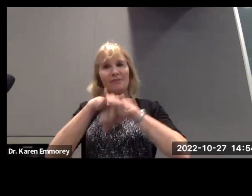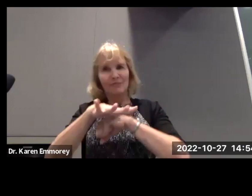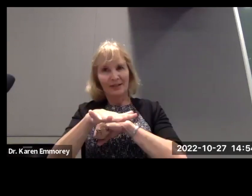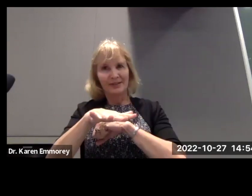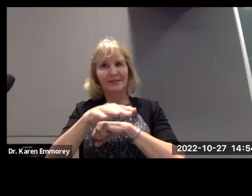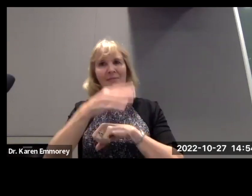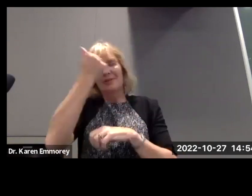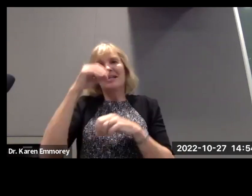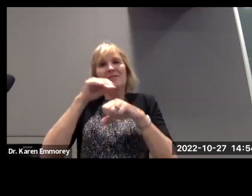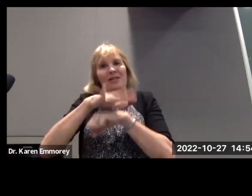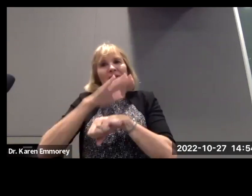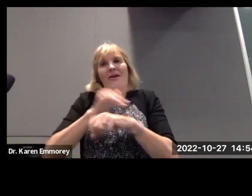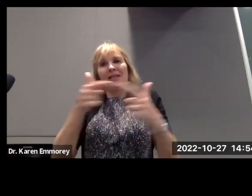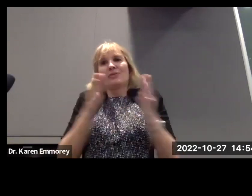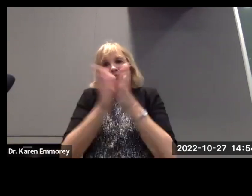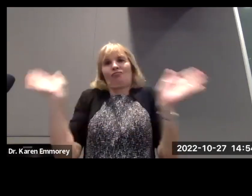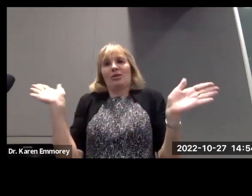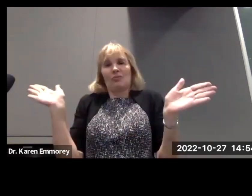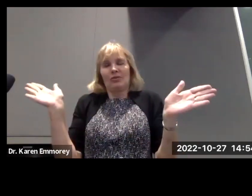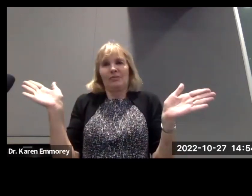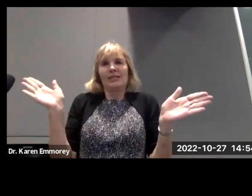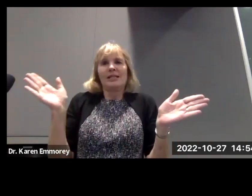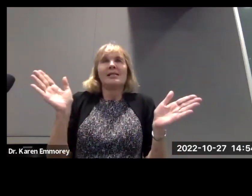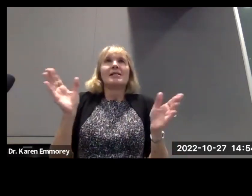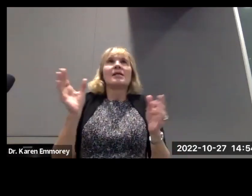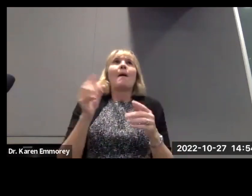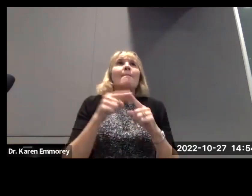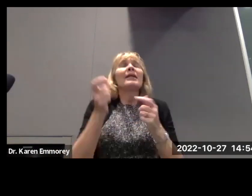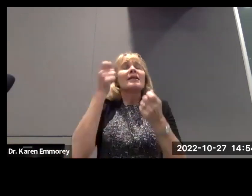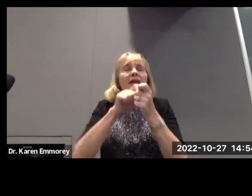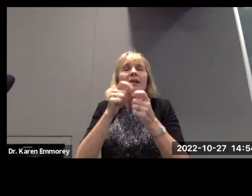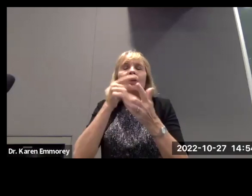X. Forty that we can not study, but it is a good question.